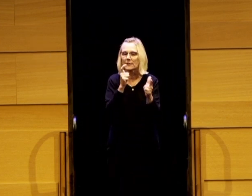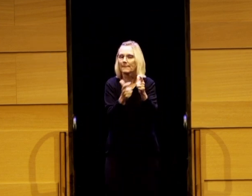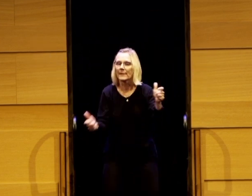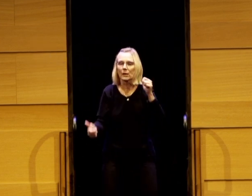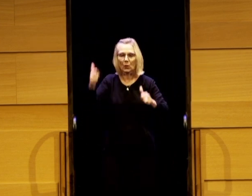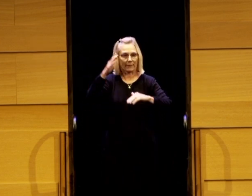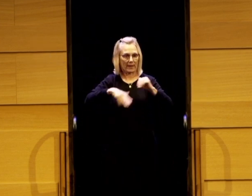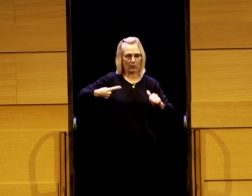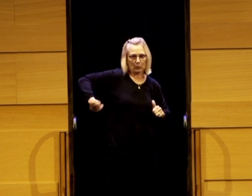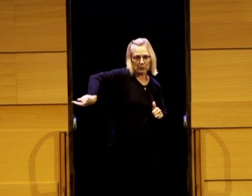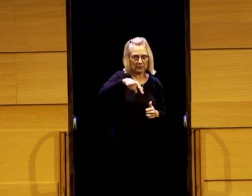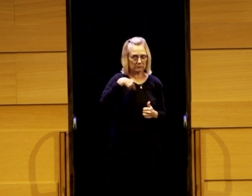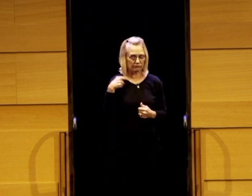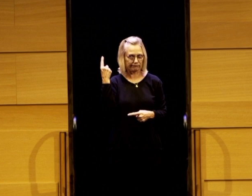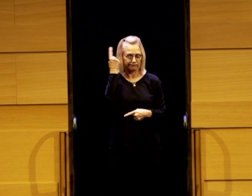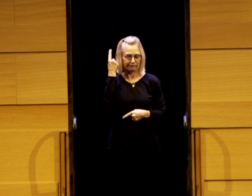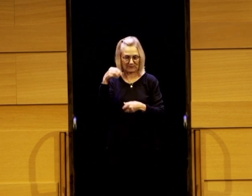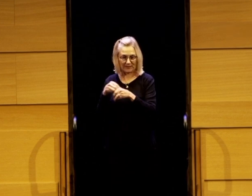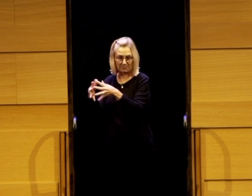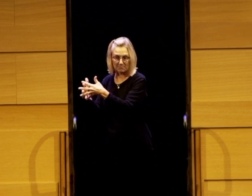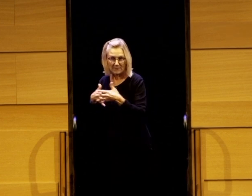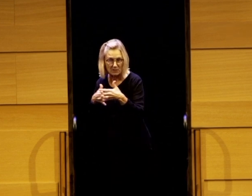It is bigger than what we may know of this week here in America.